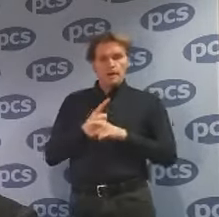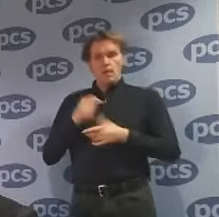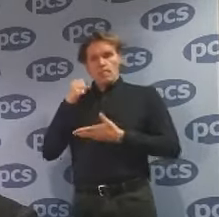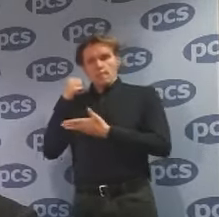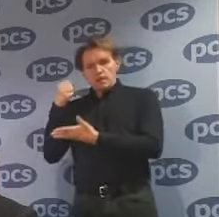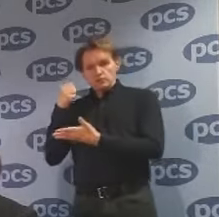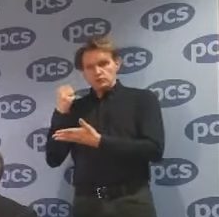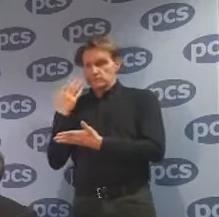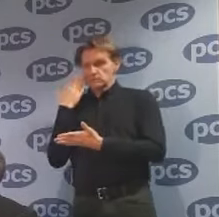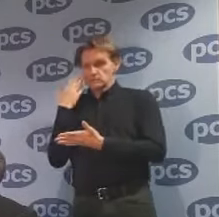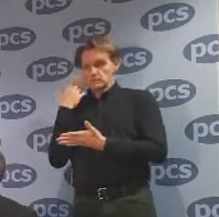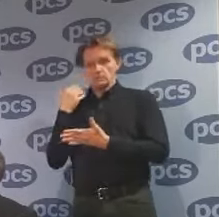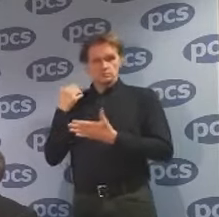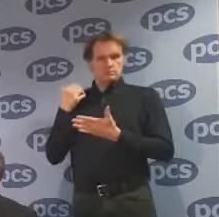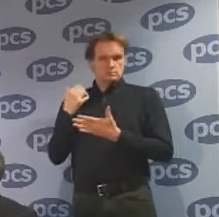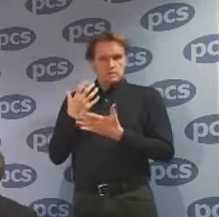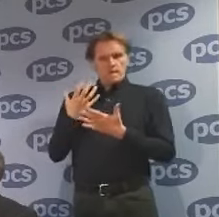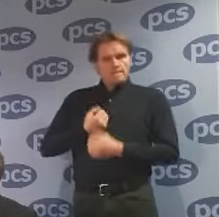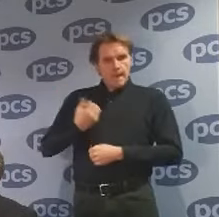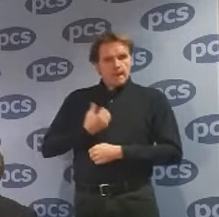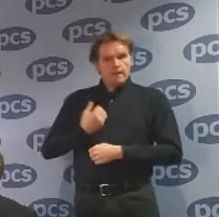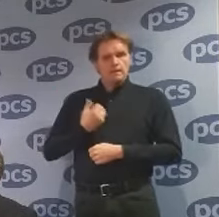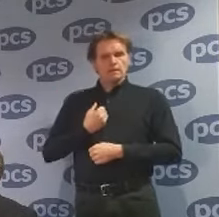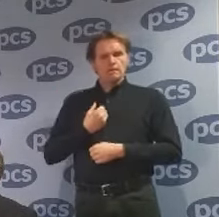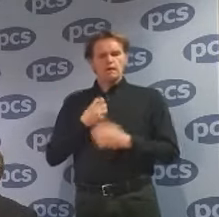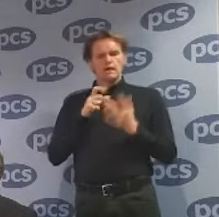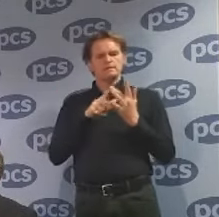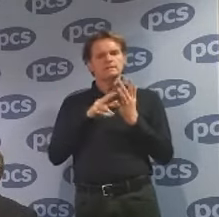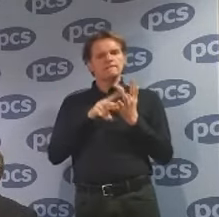like to send in questions please can you give your name, a workplace and when you